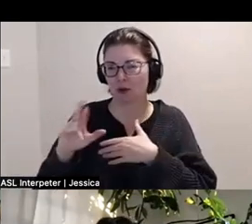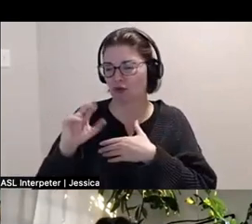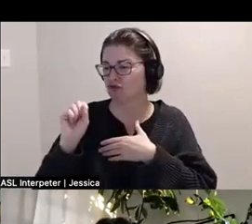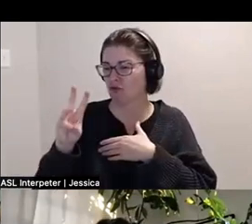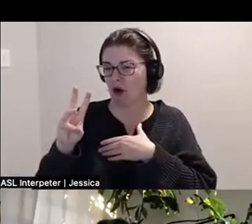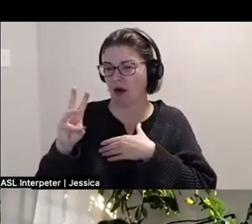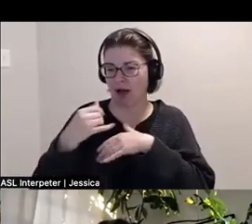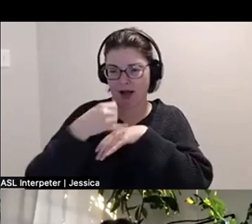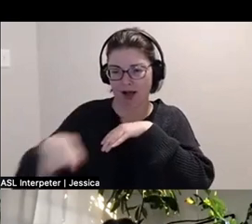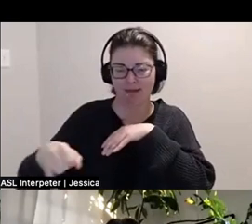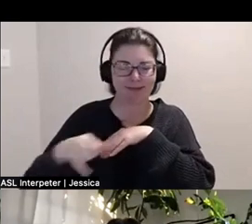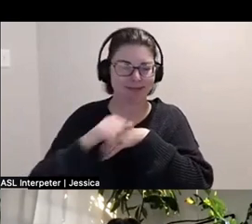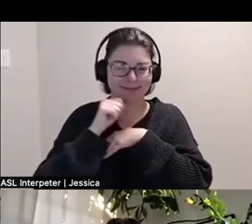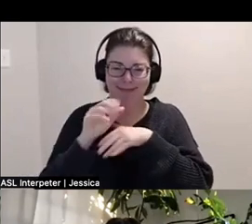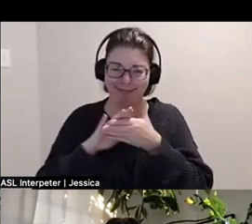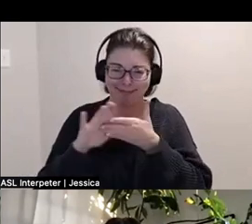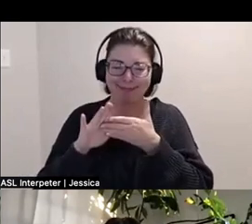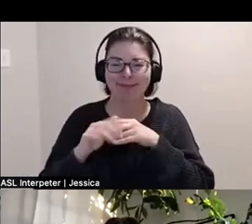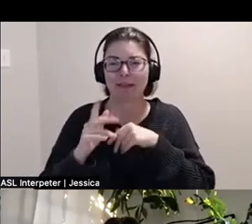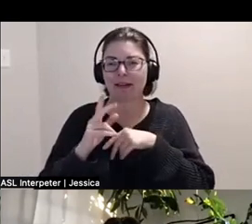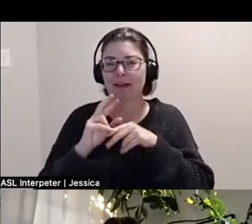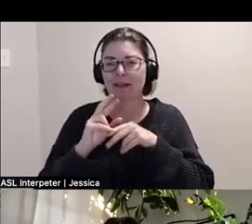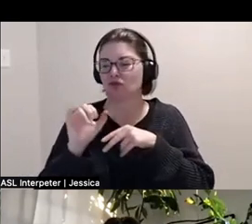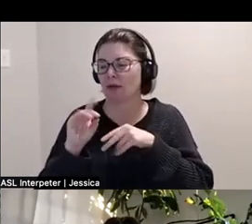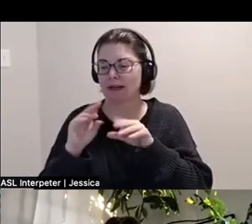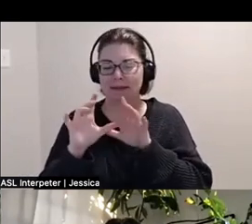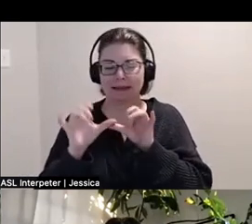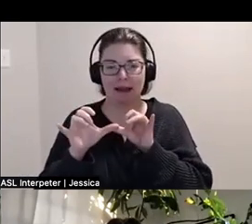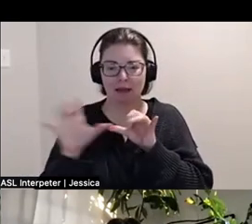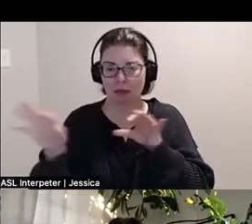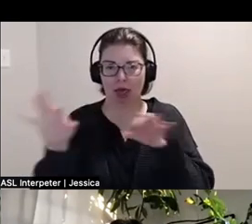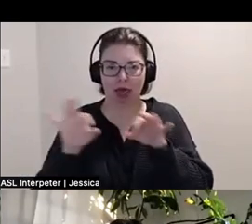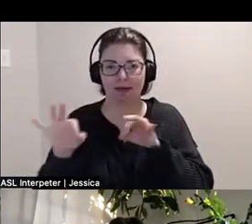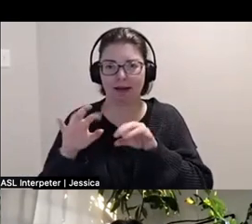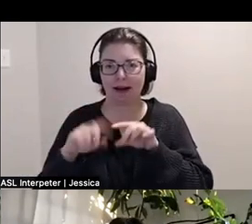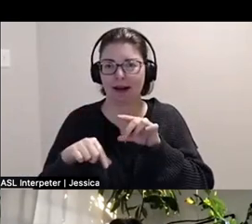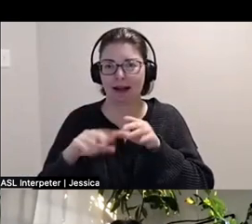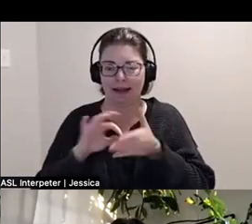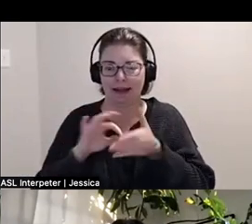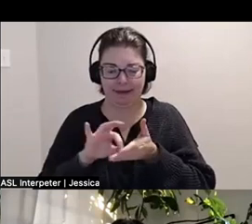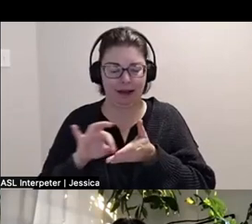and like also just like completely random sizing because I just can't do the numerical things.